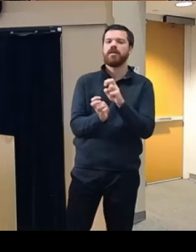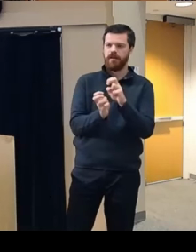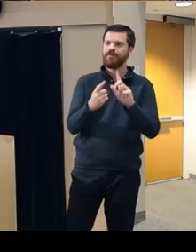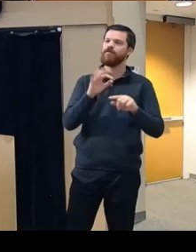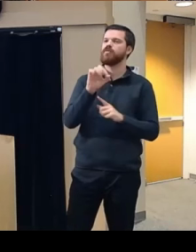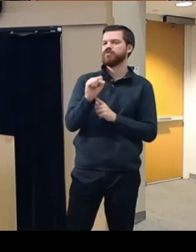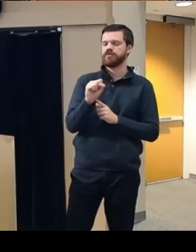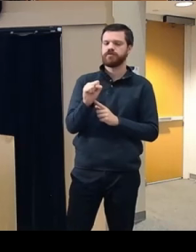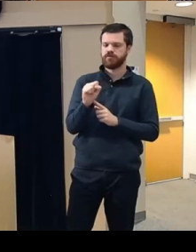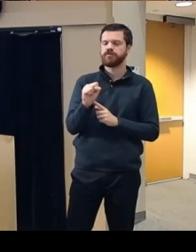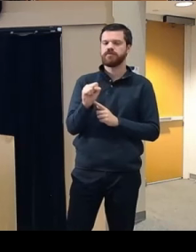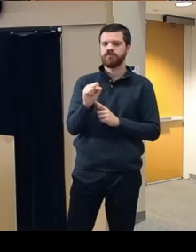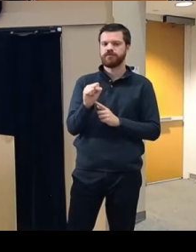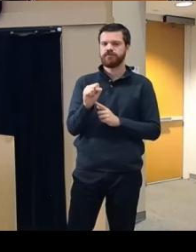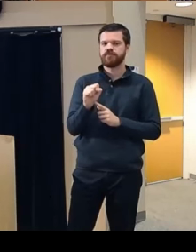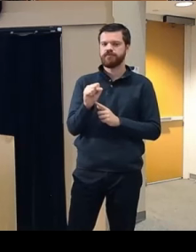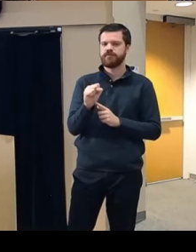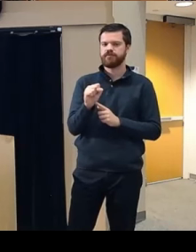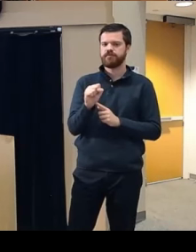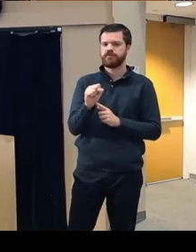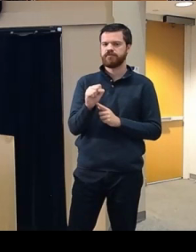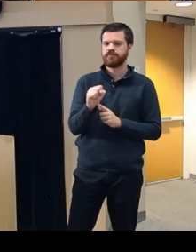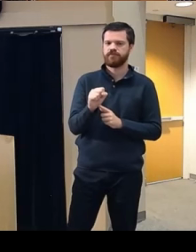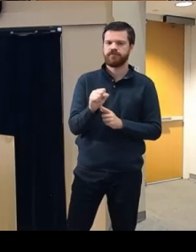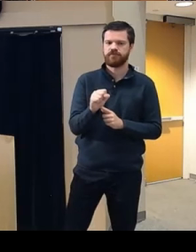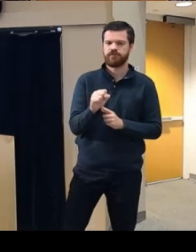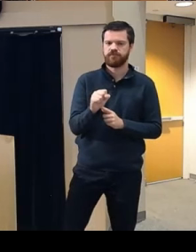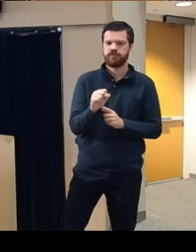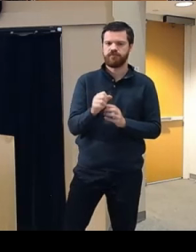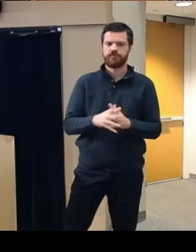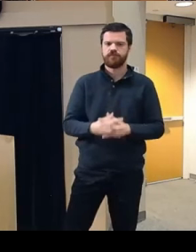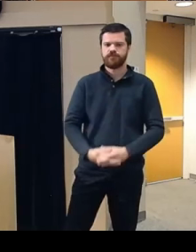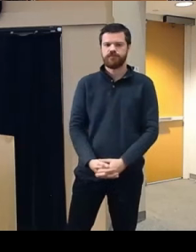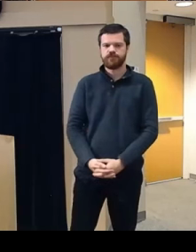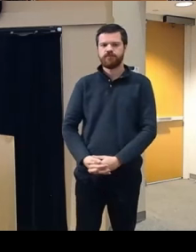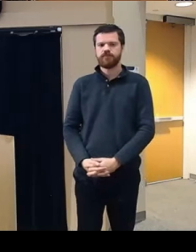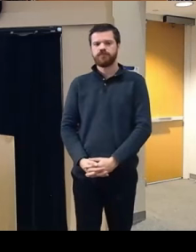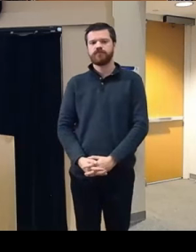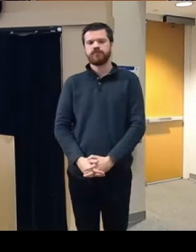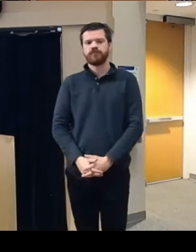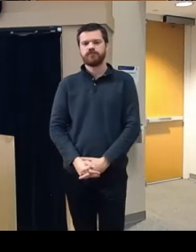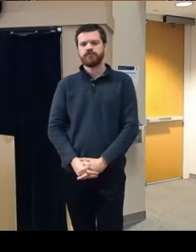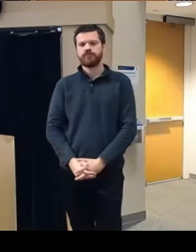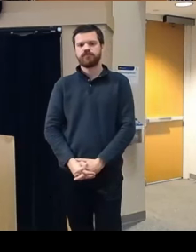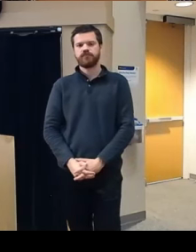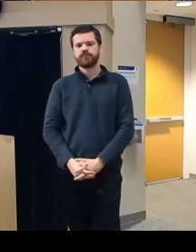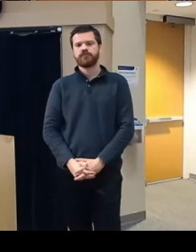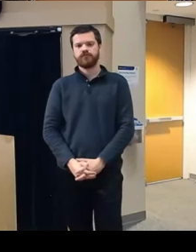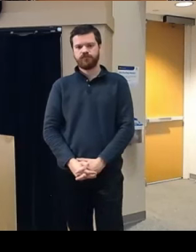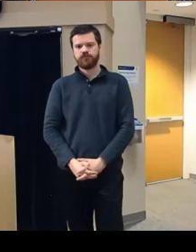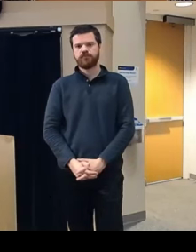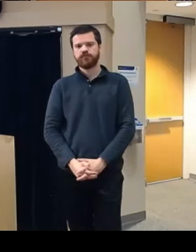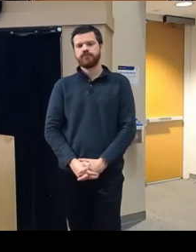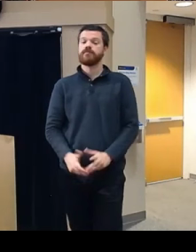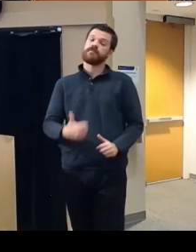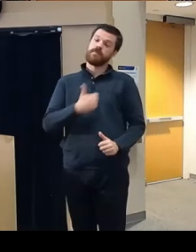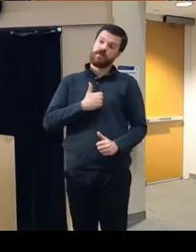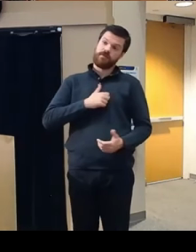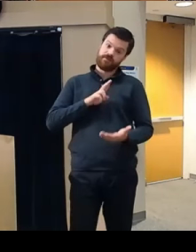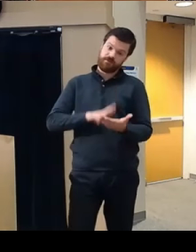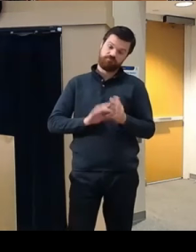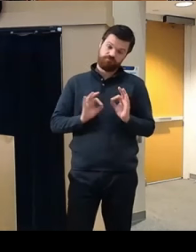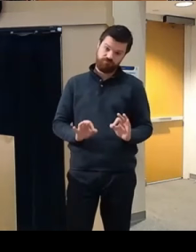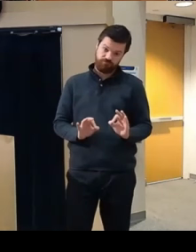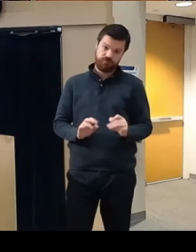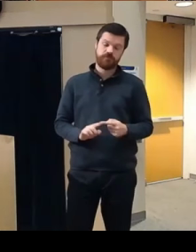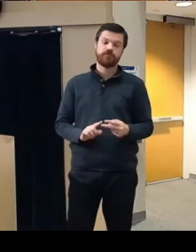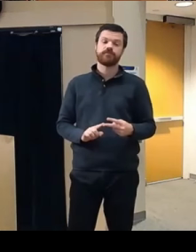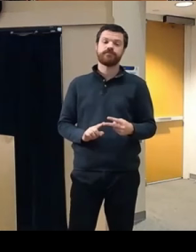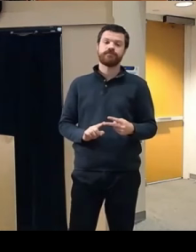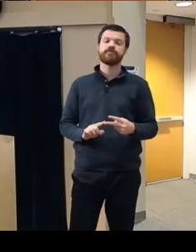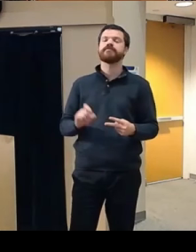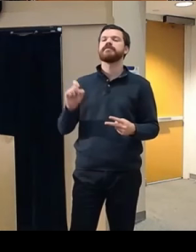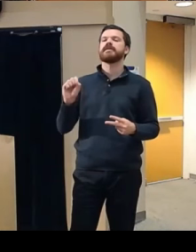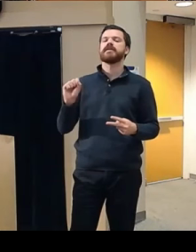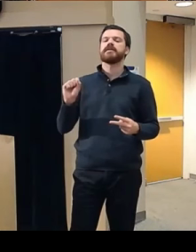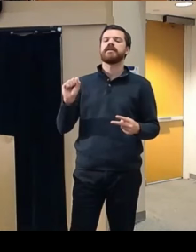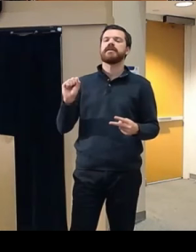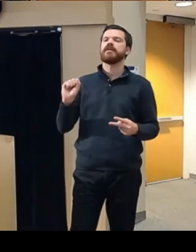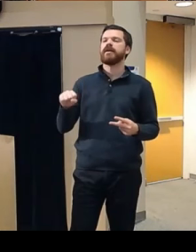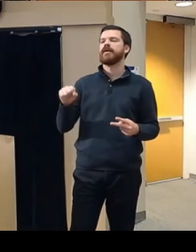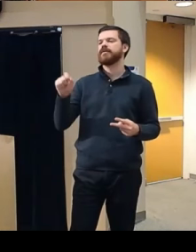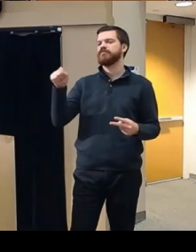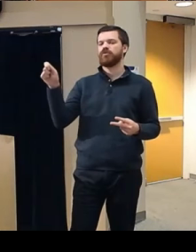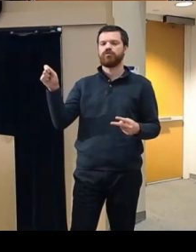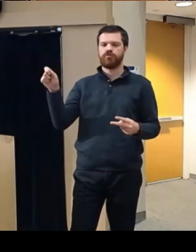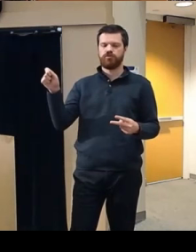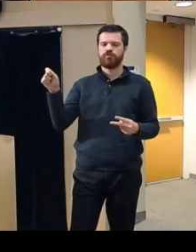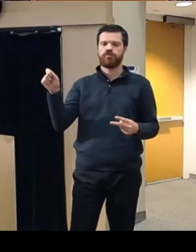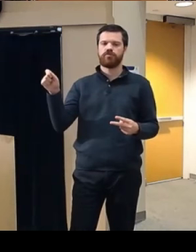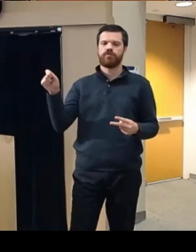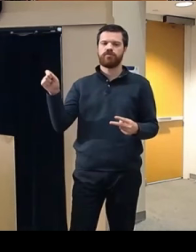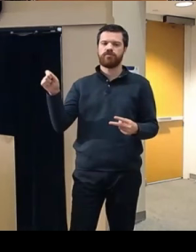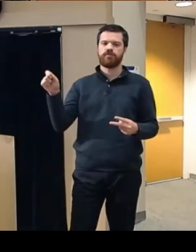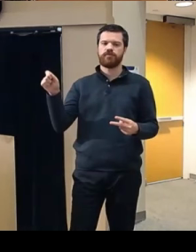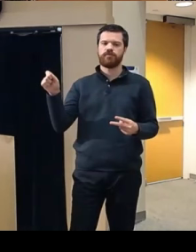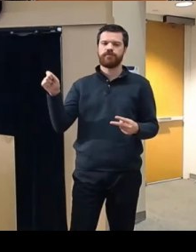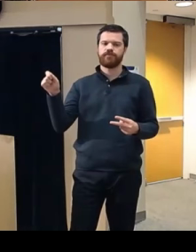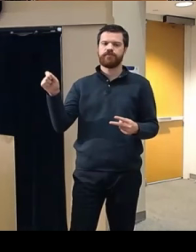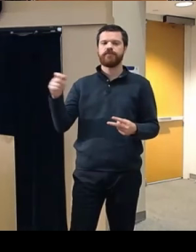sheet and then I can sign myself and I can mark the patient assigned to